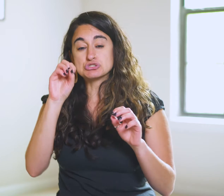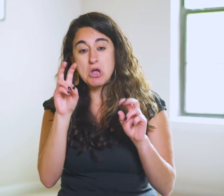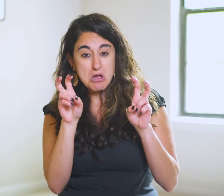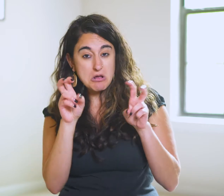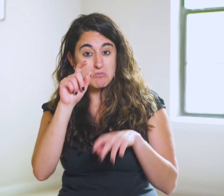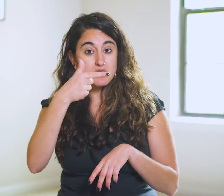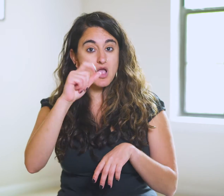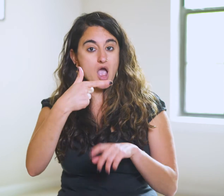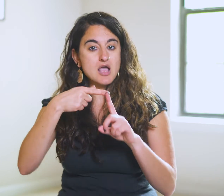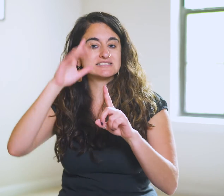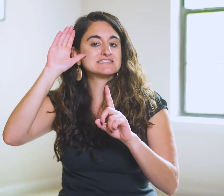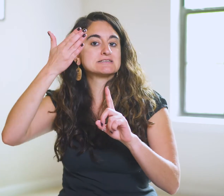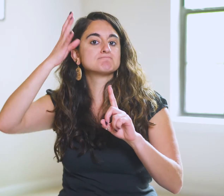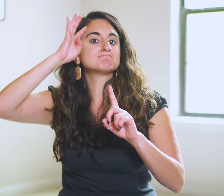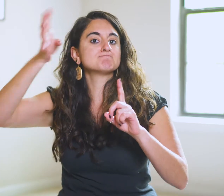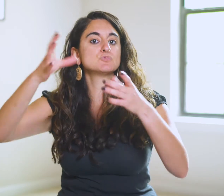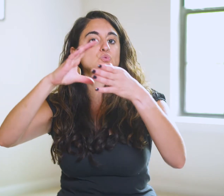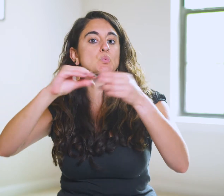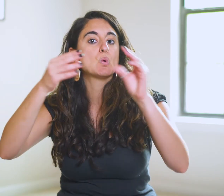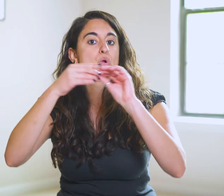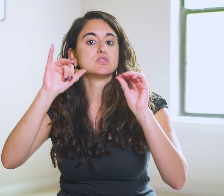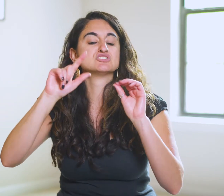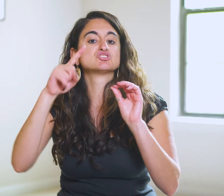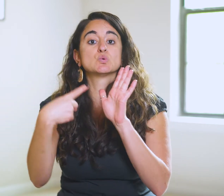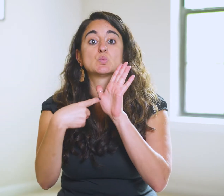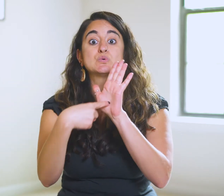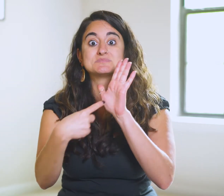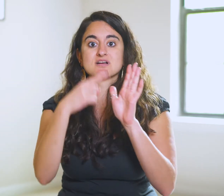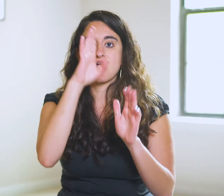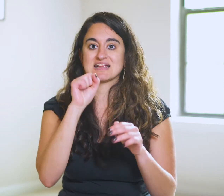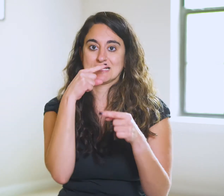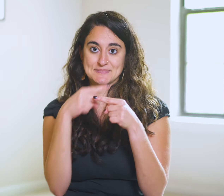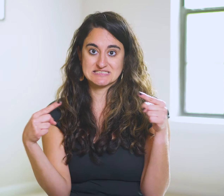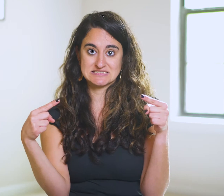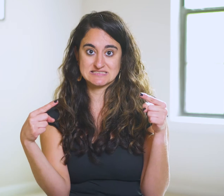So Gog seems to be an archetype that represents God’s enemies.